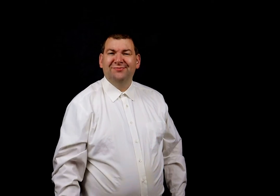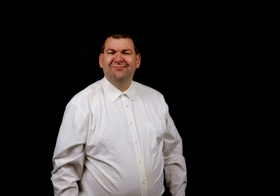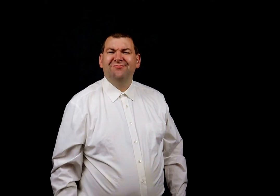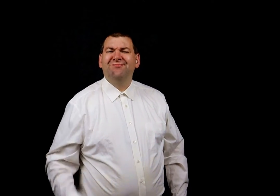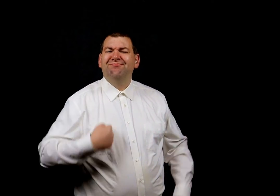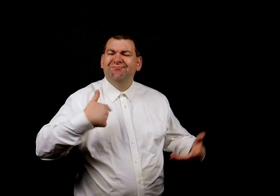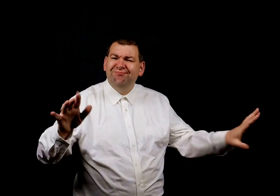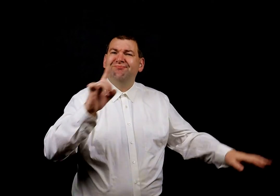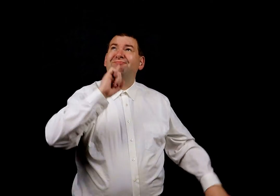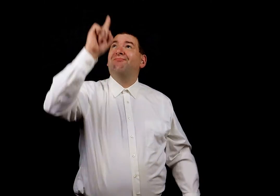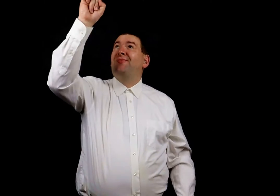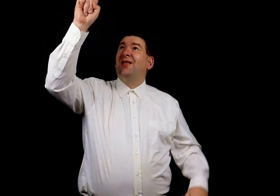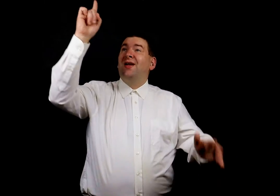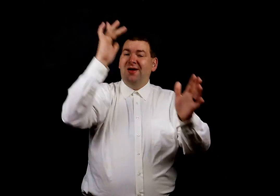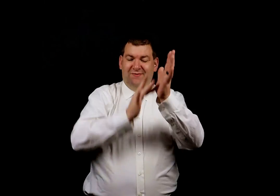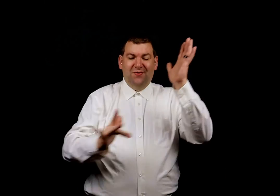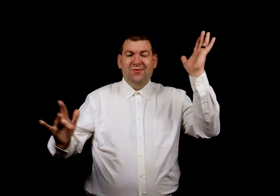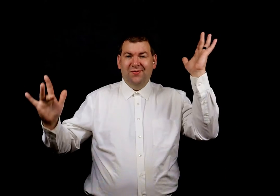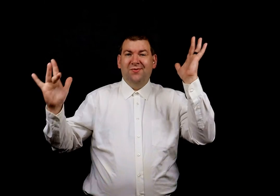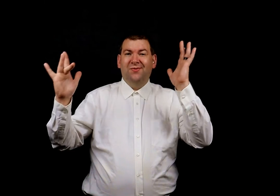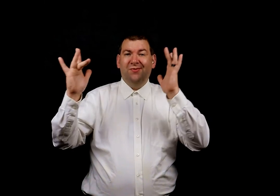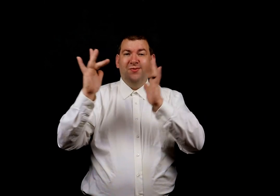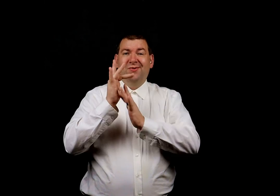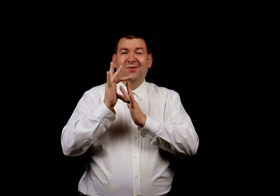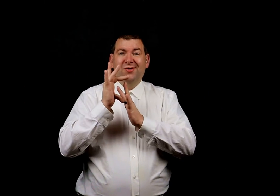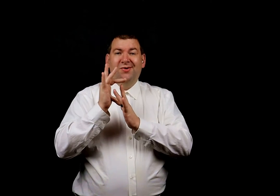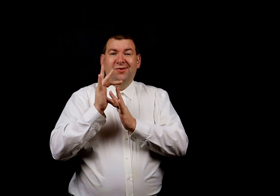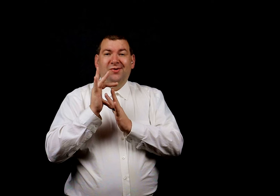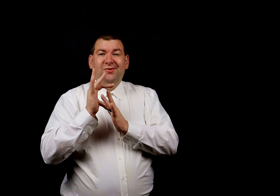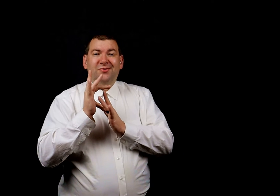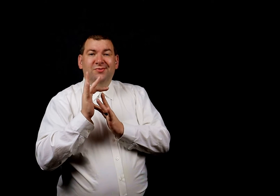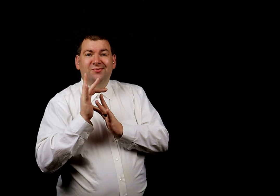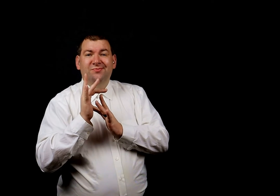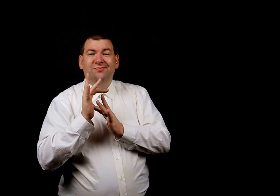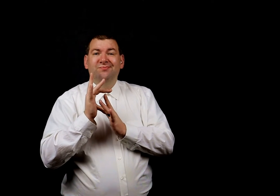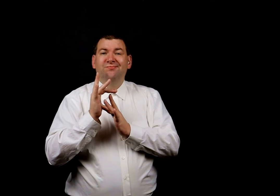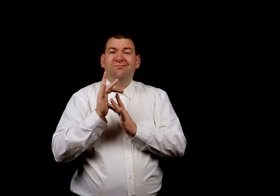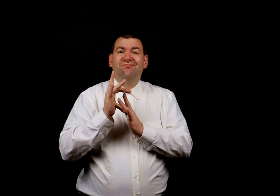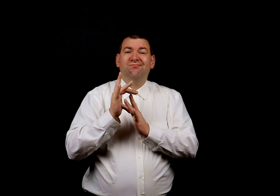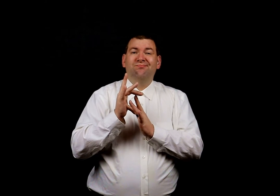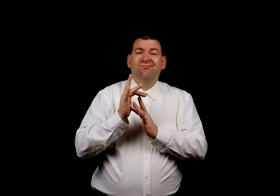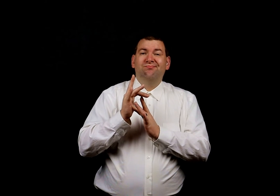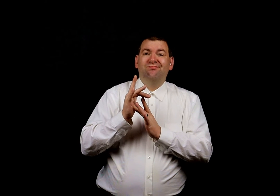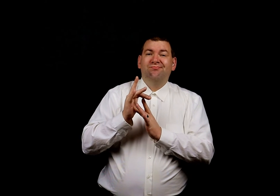I am sure of You